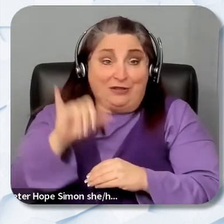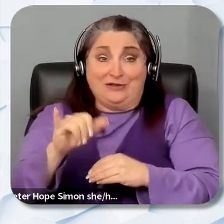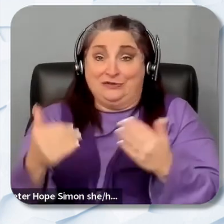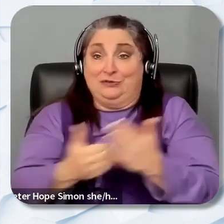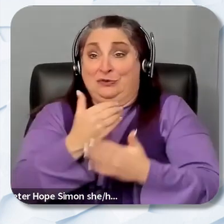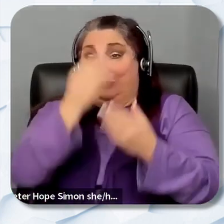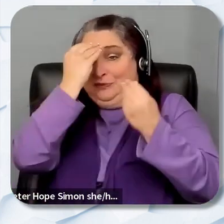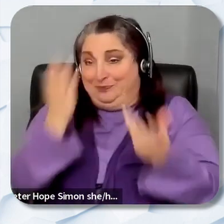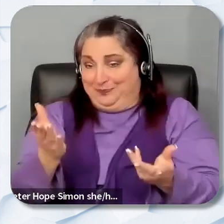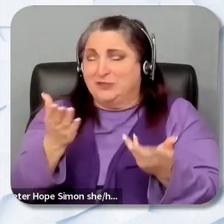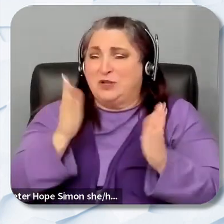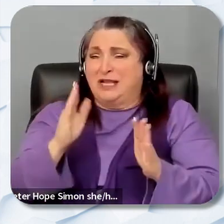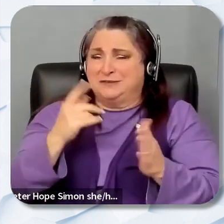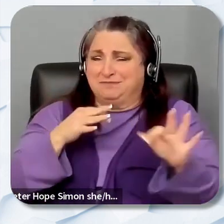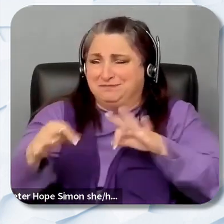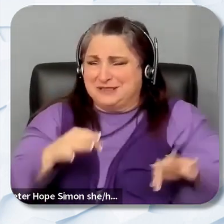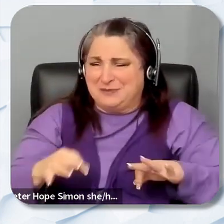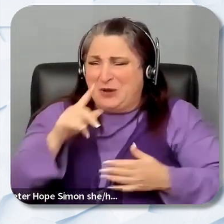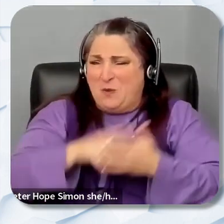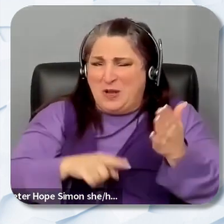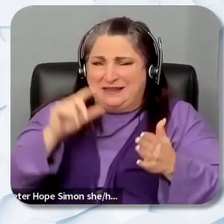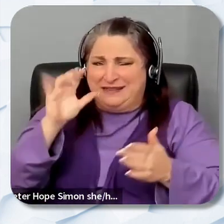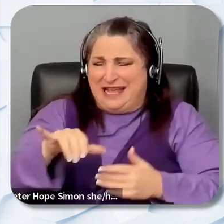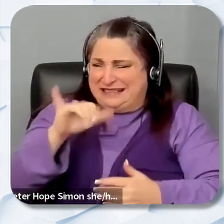through what it is so you all can understand a little bit more about the processes and